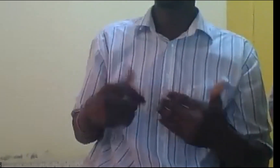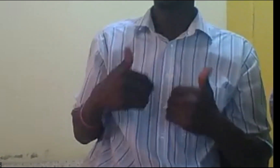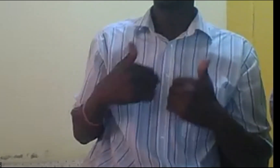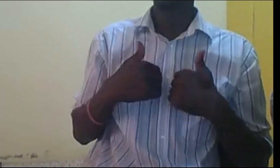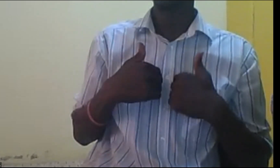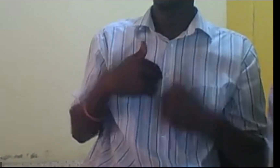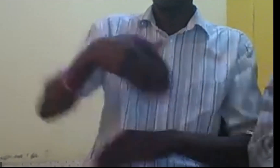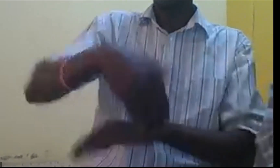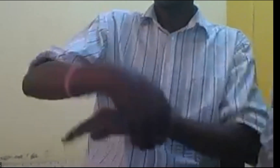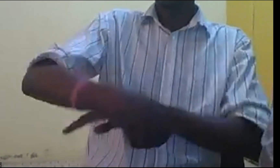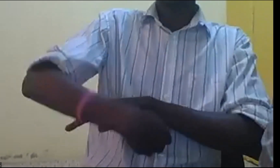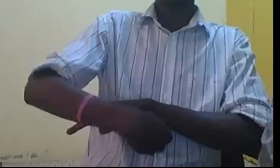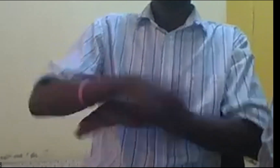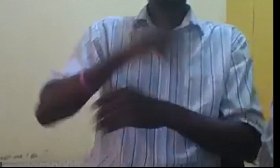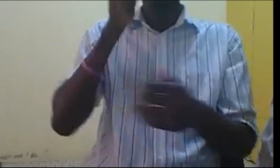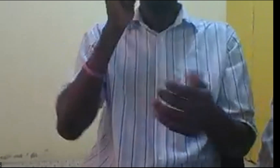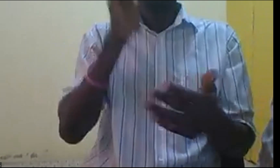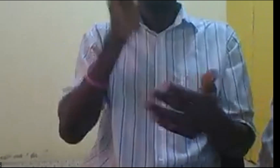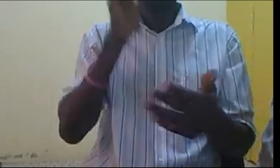Her wife.